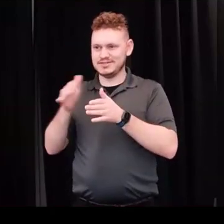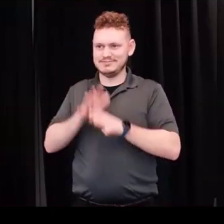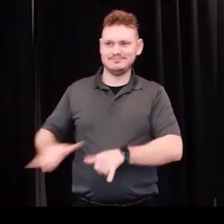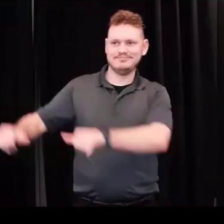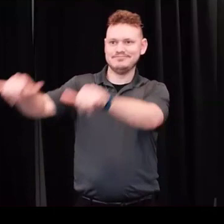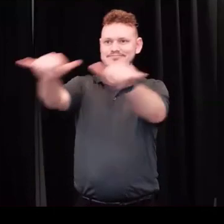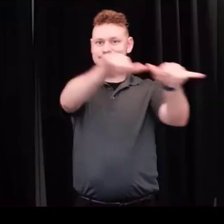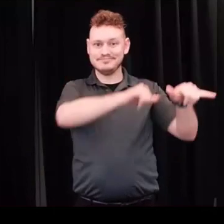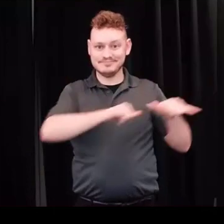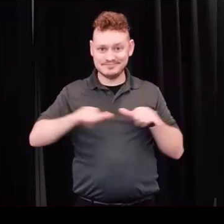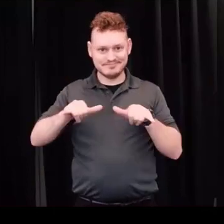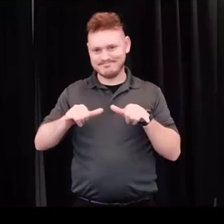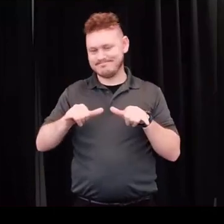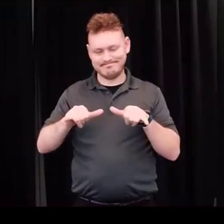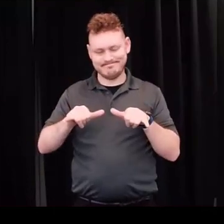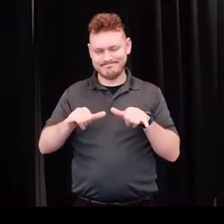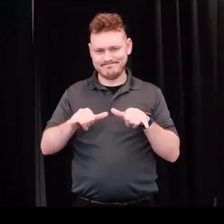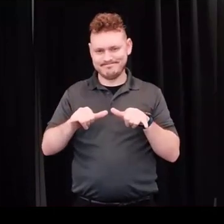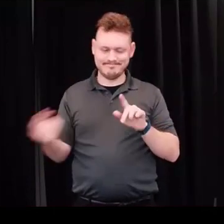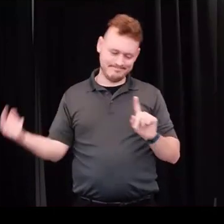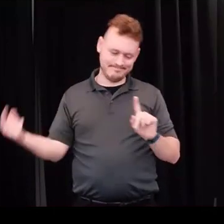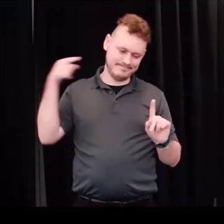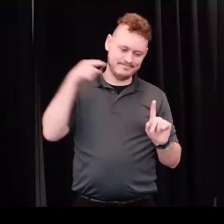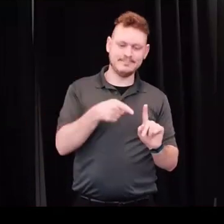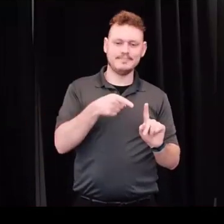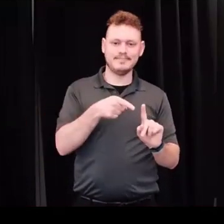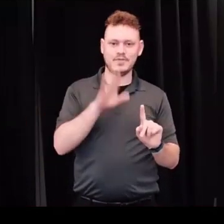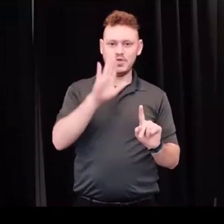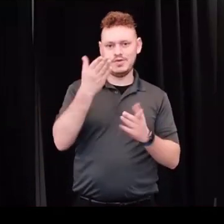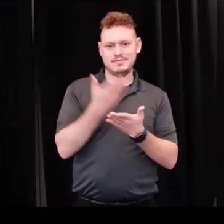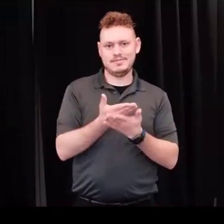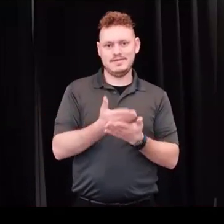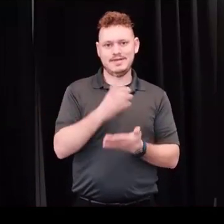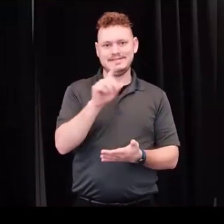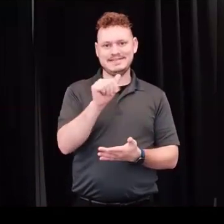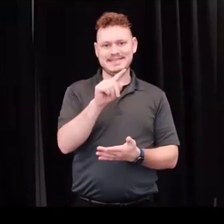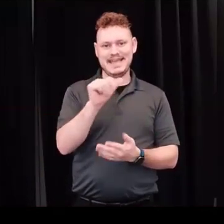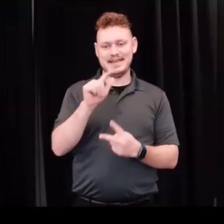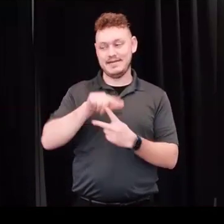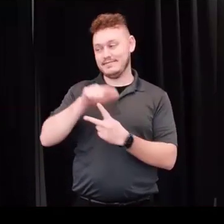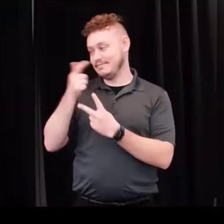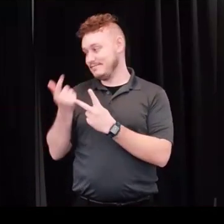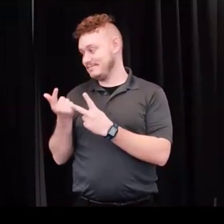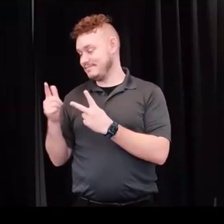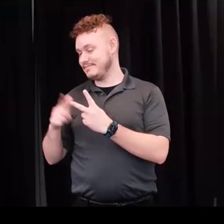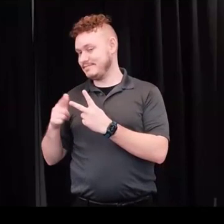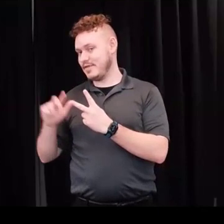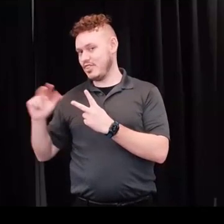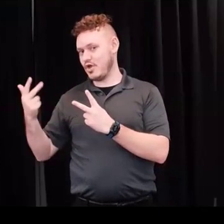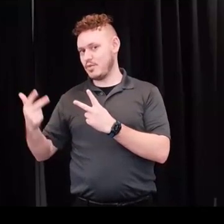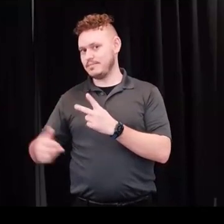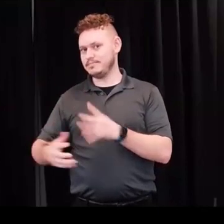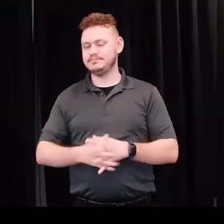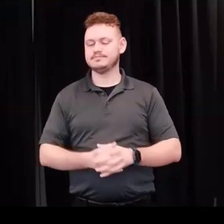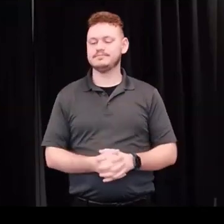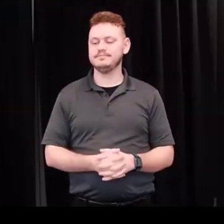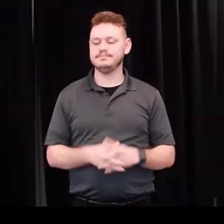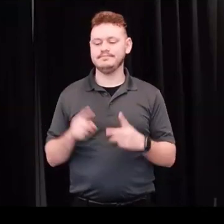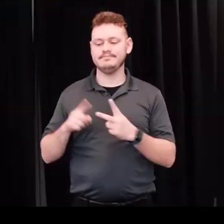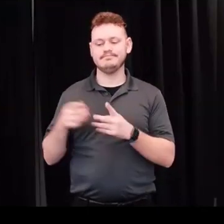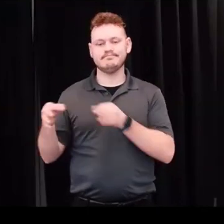they have. Again, you want to go back to your data. And do you want to take the third one?